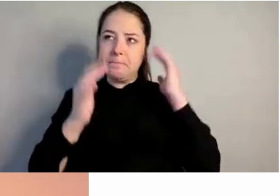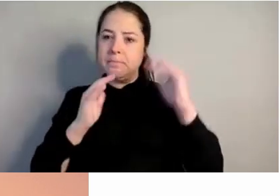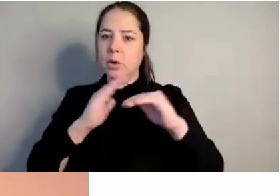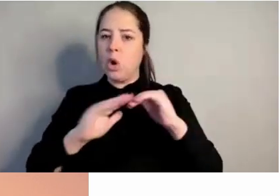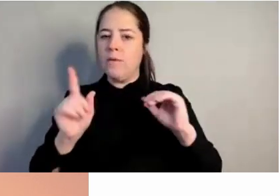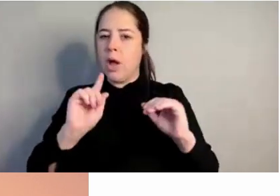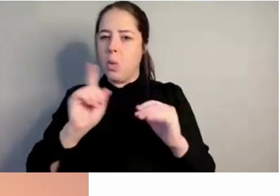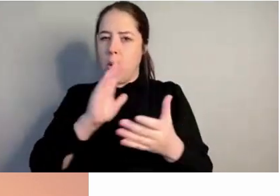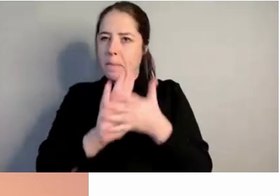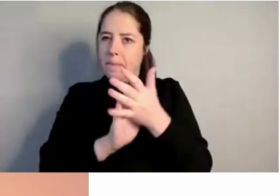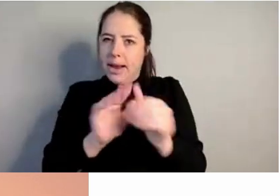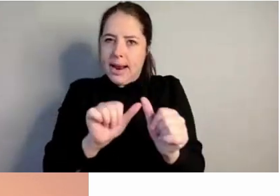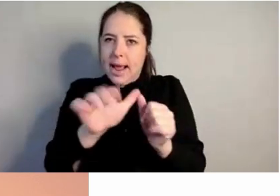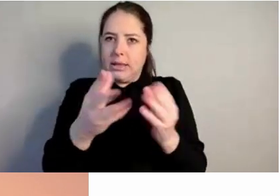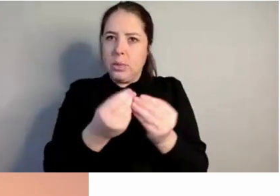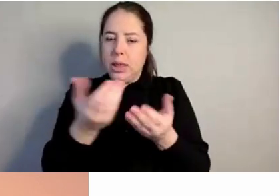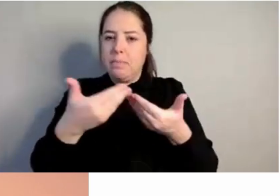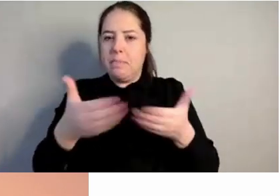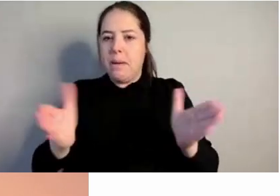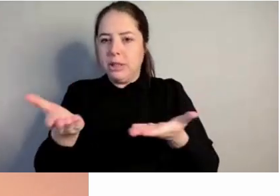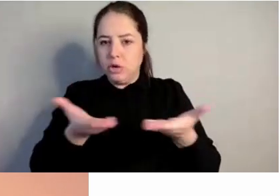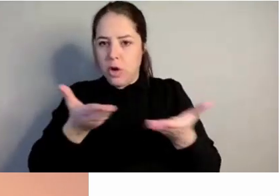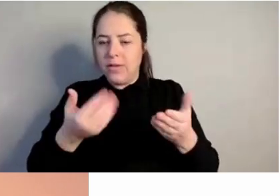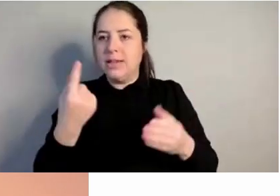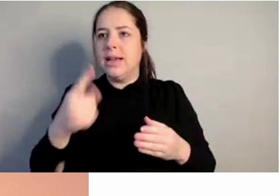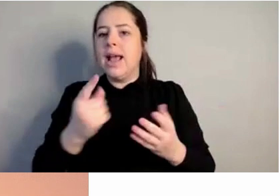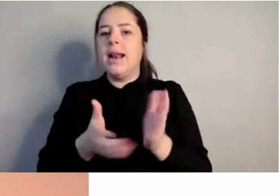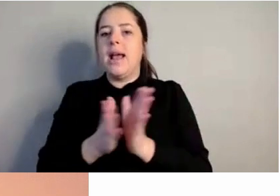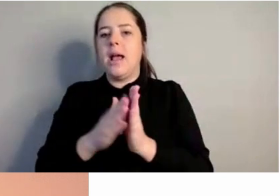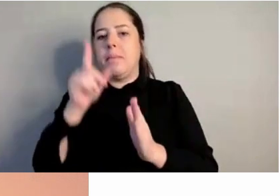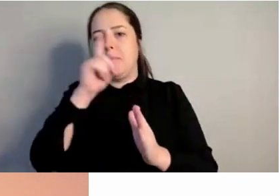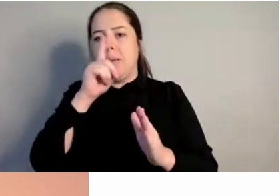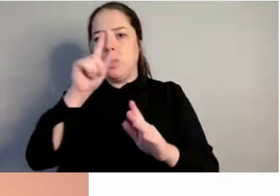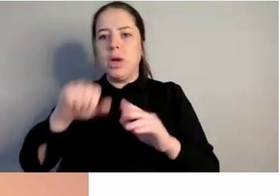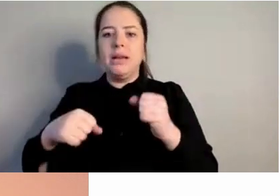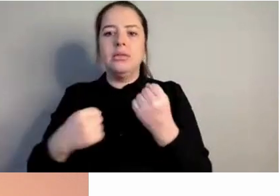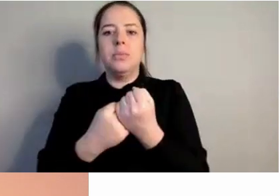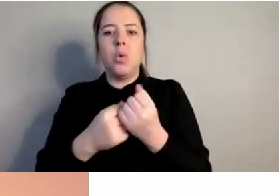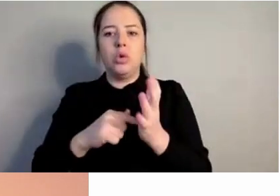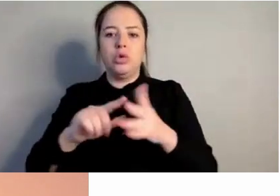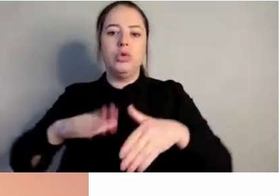and then how people can be supported to be able to deliver on that. Importantly, we've been thinking